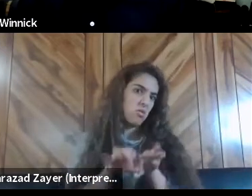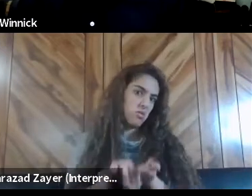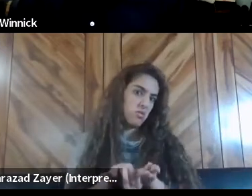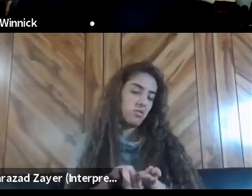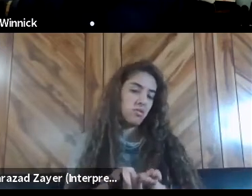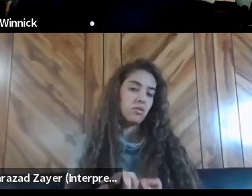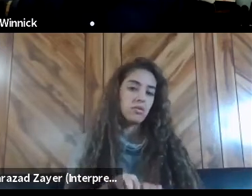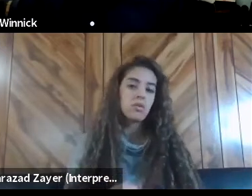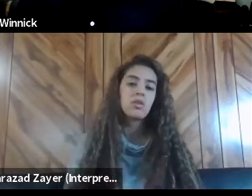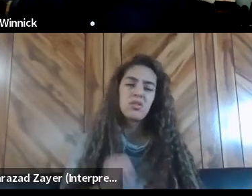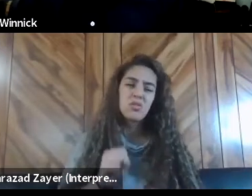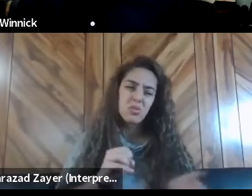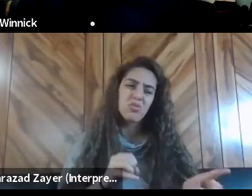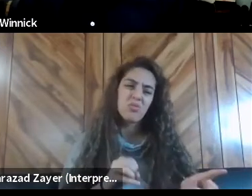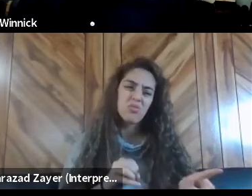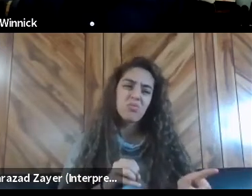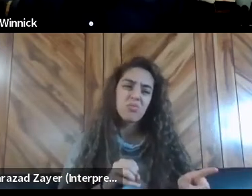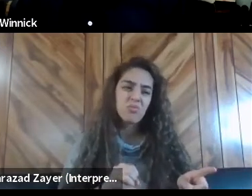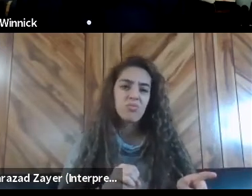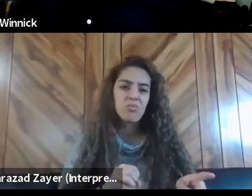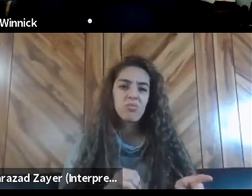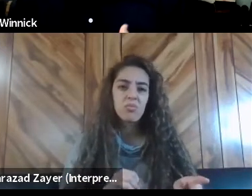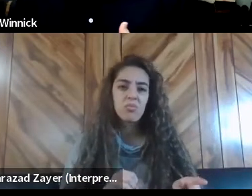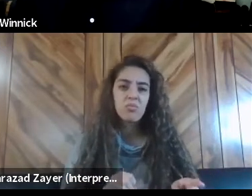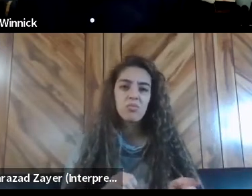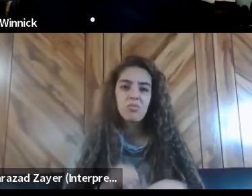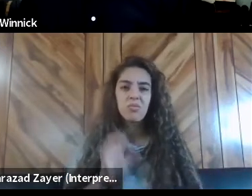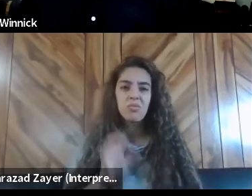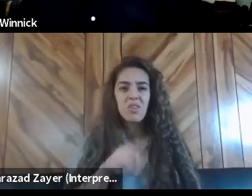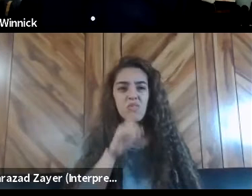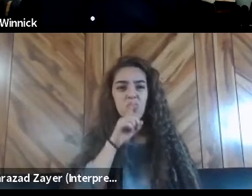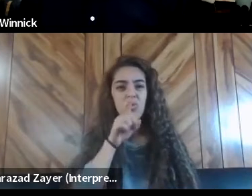know, so that's, you know, that's really how you, you know,